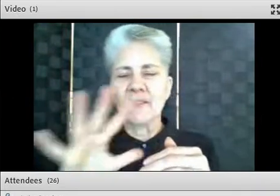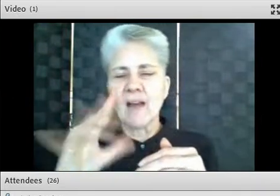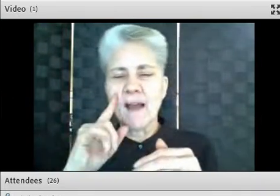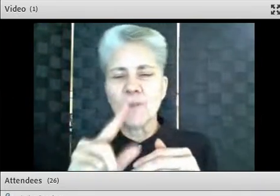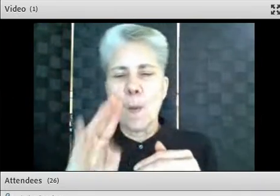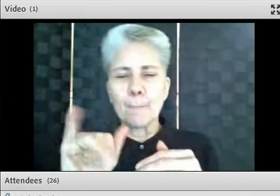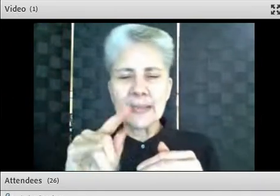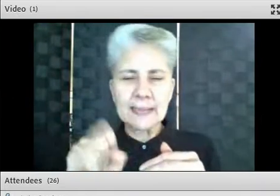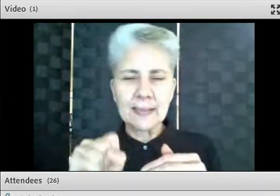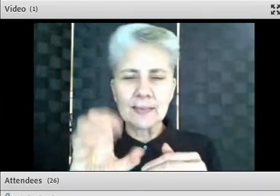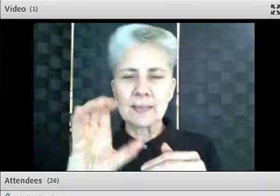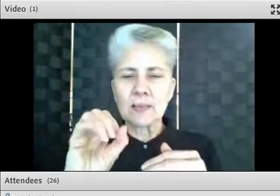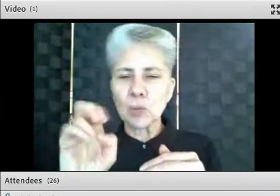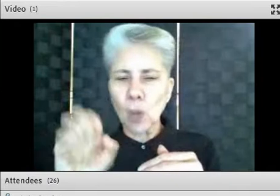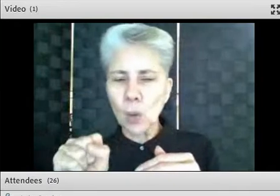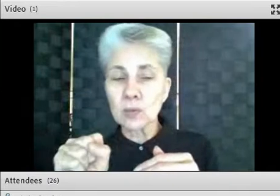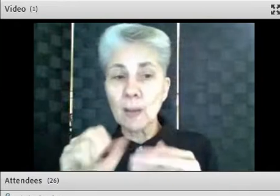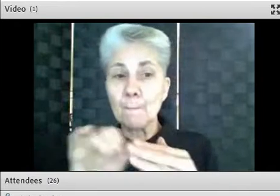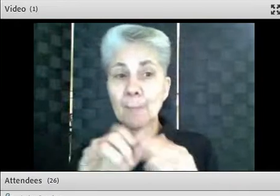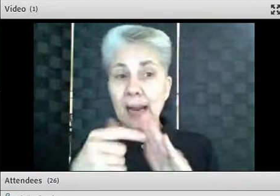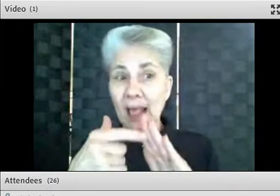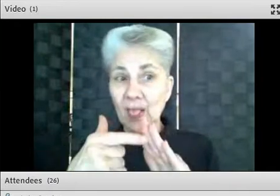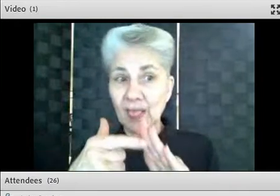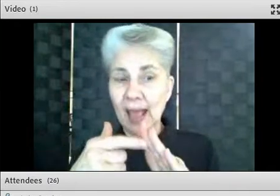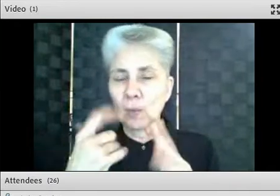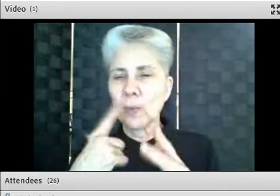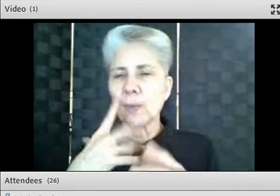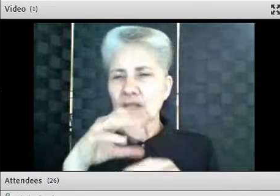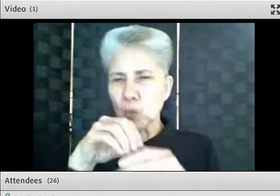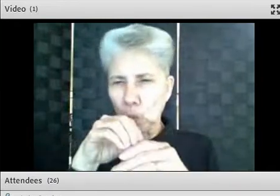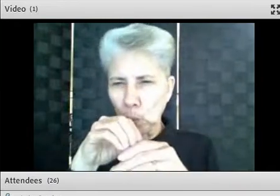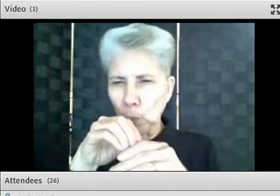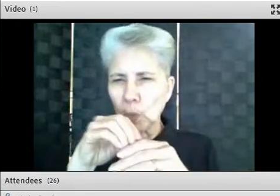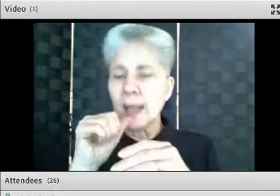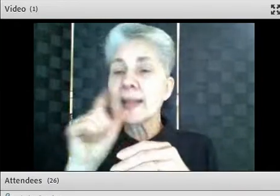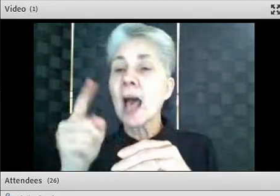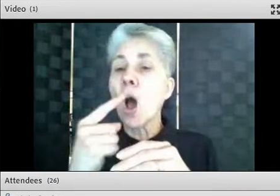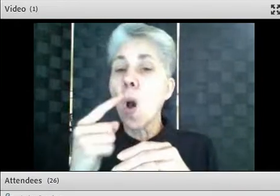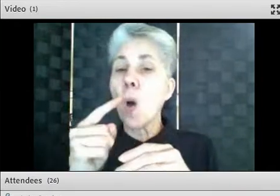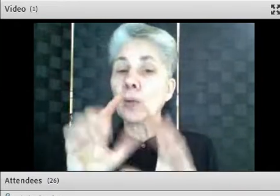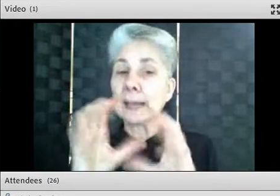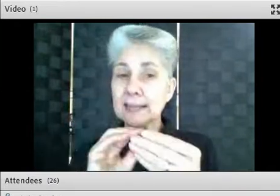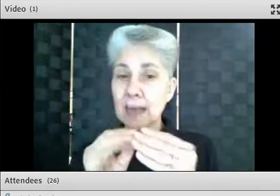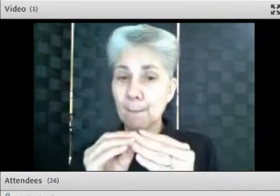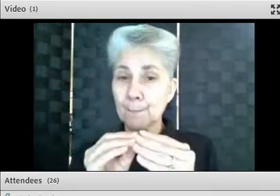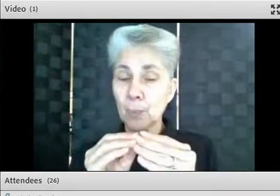and scones and so forth, okay, so in this case, we would want to include not only the class number,